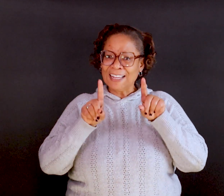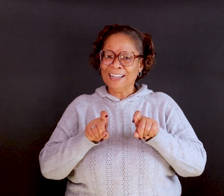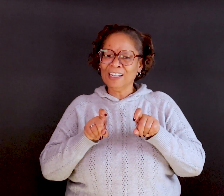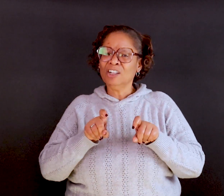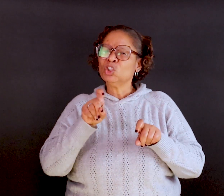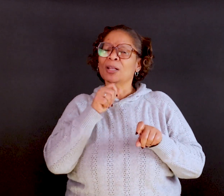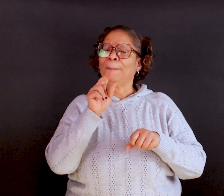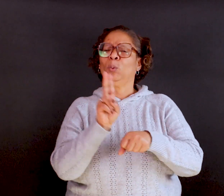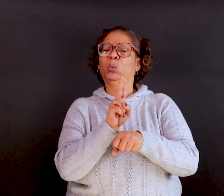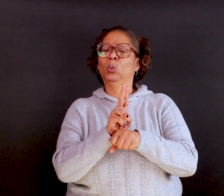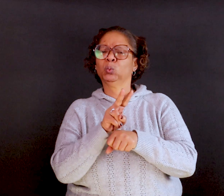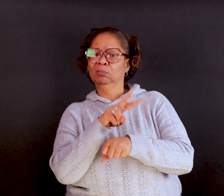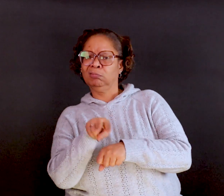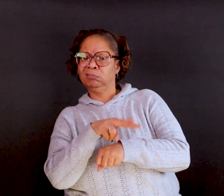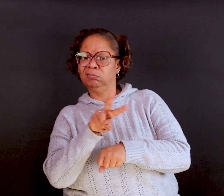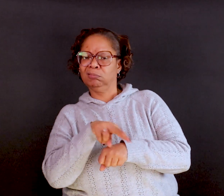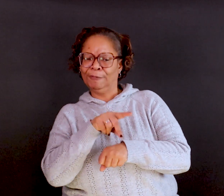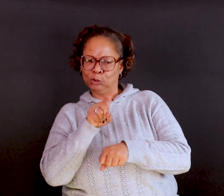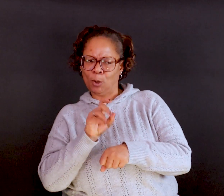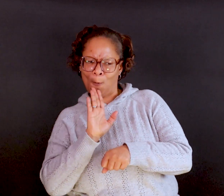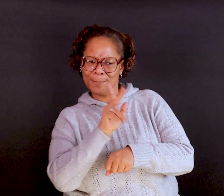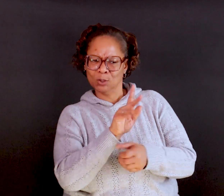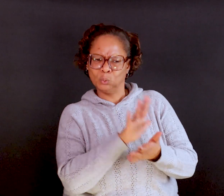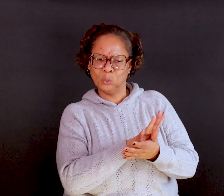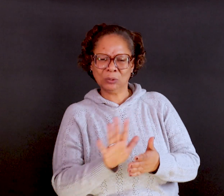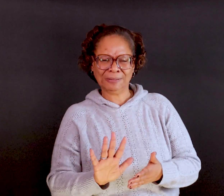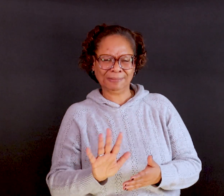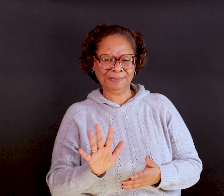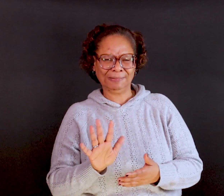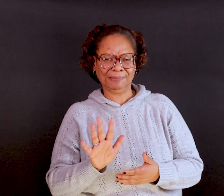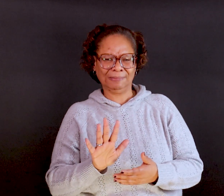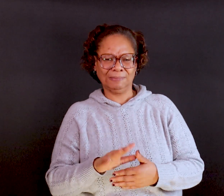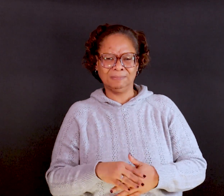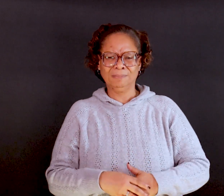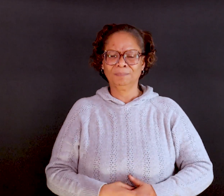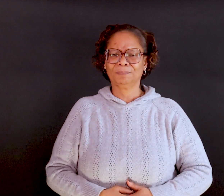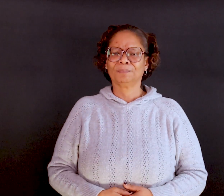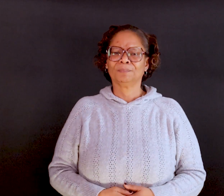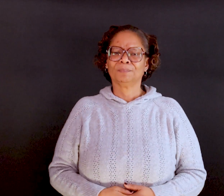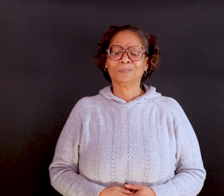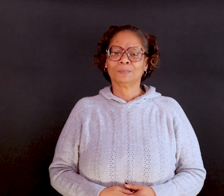should not be used to determine when a child can return to child care.